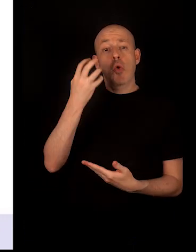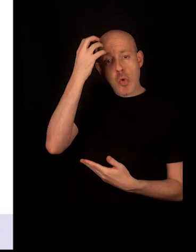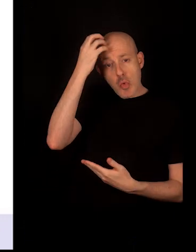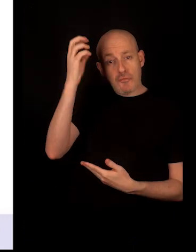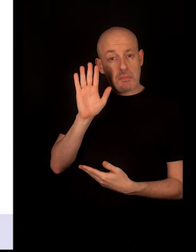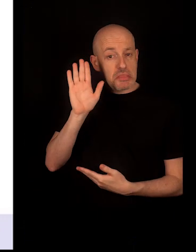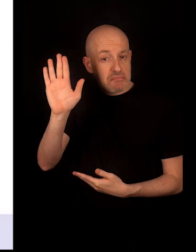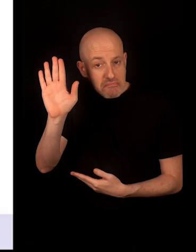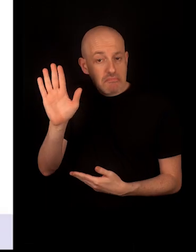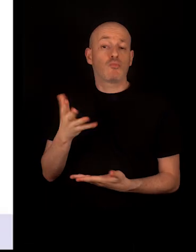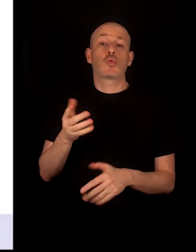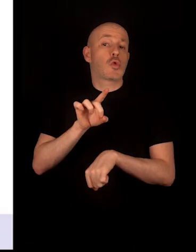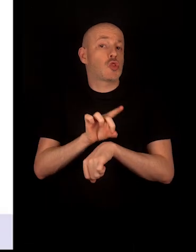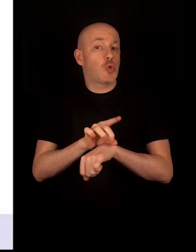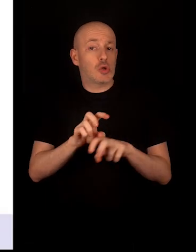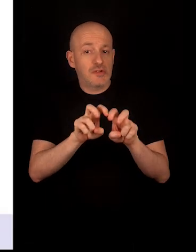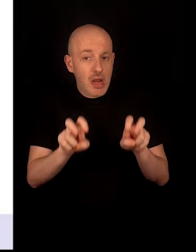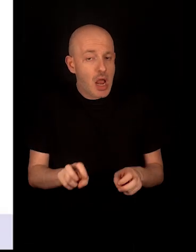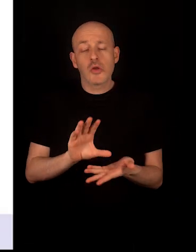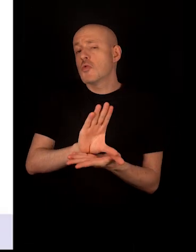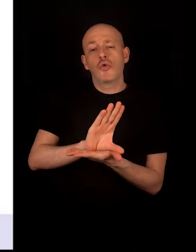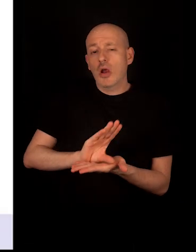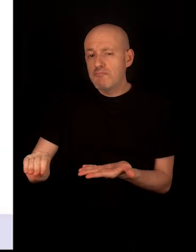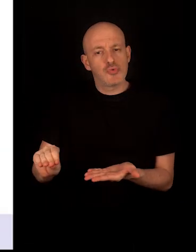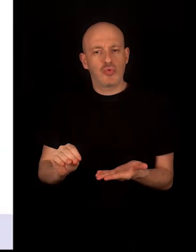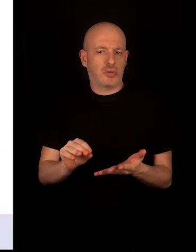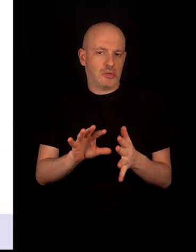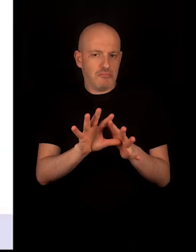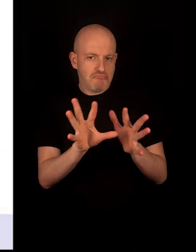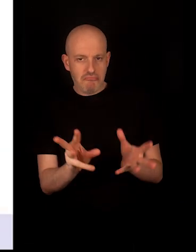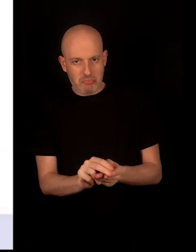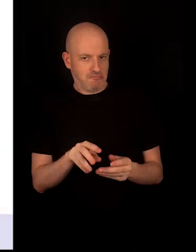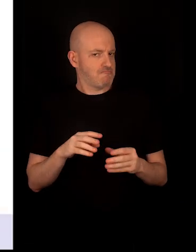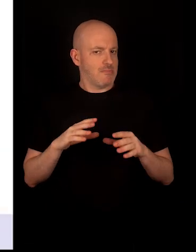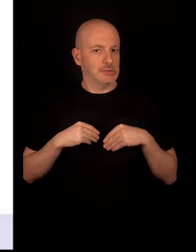or letter from a government authority, or a medical certificate or report.